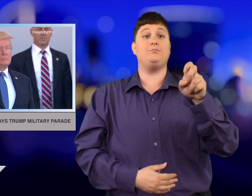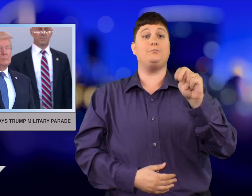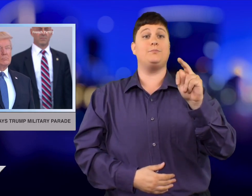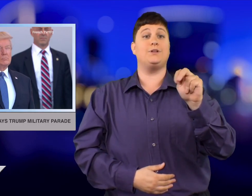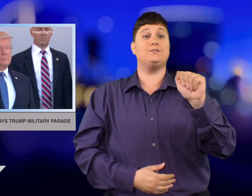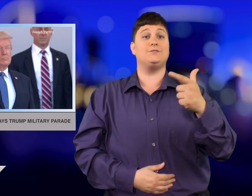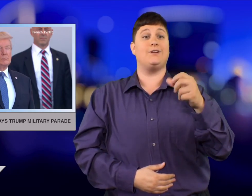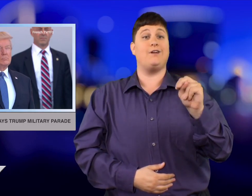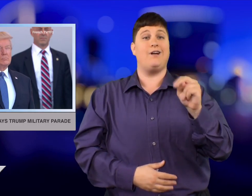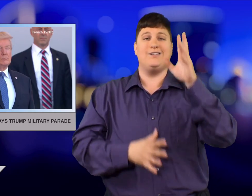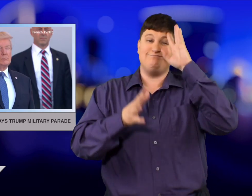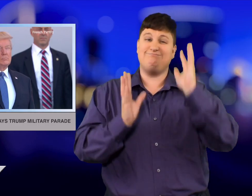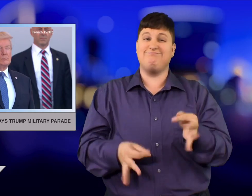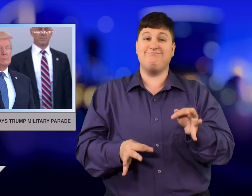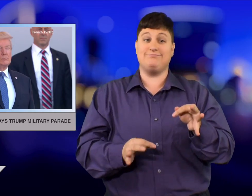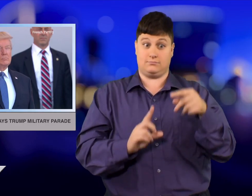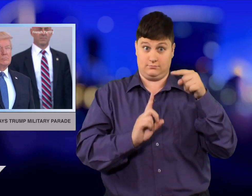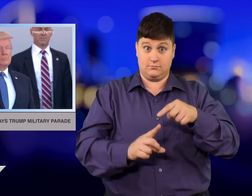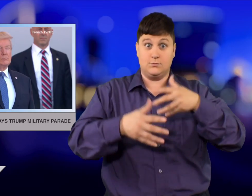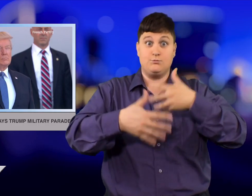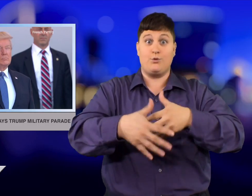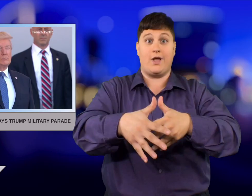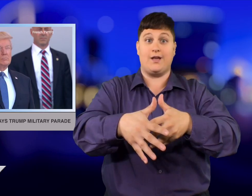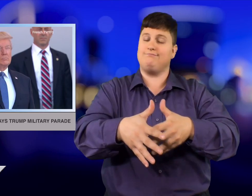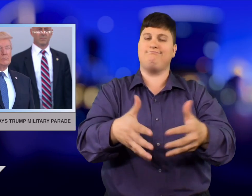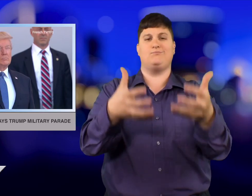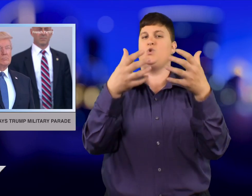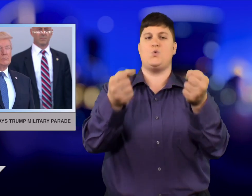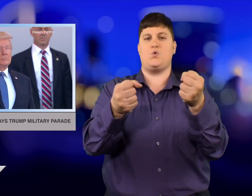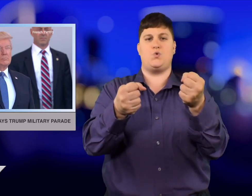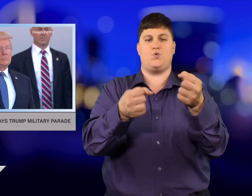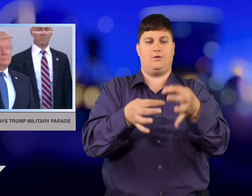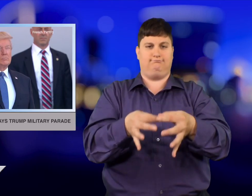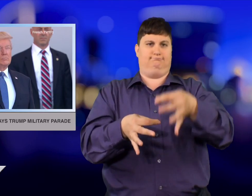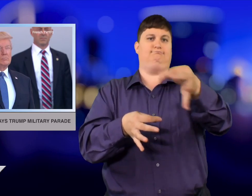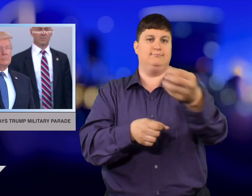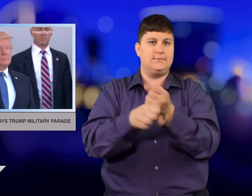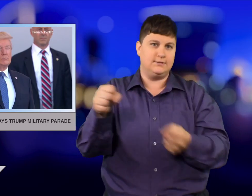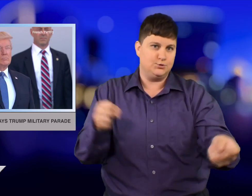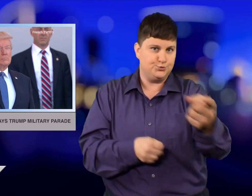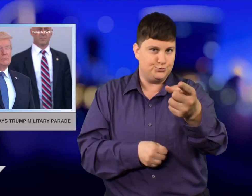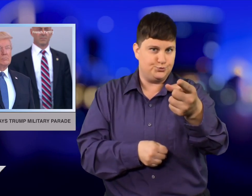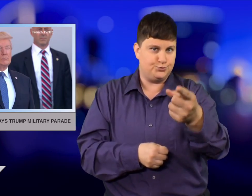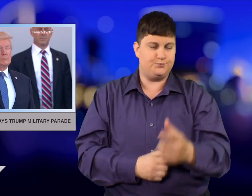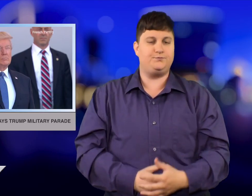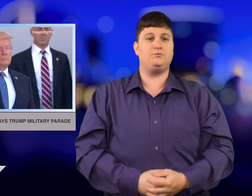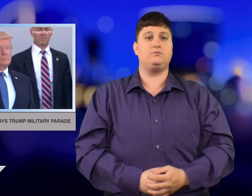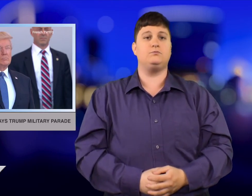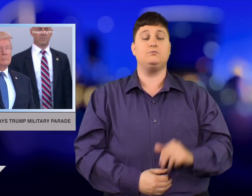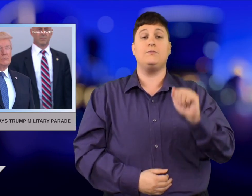The Pentagon put the parade on hold, at least until next year.